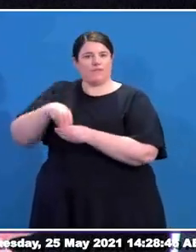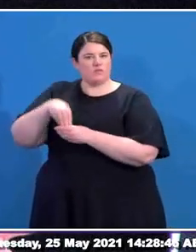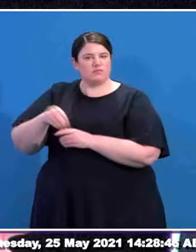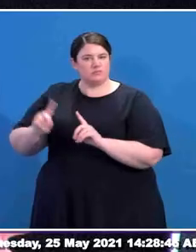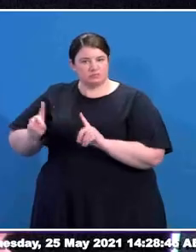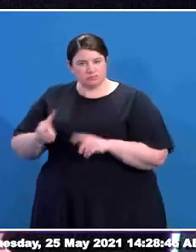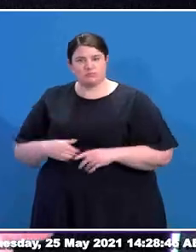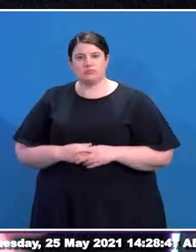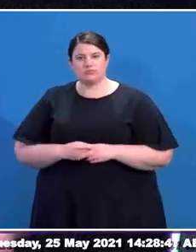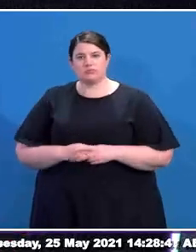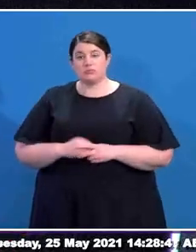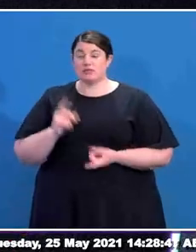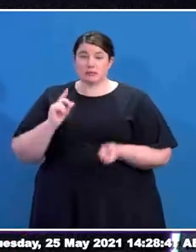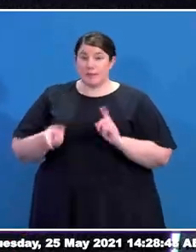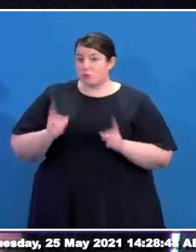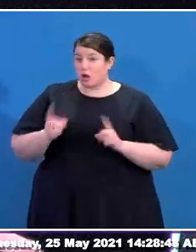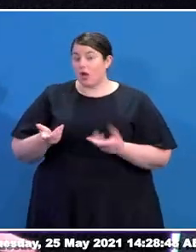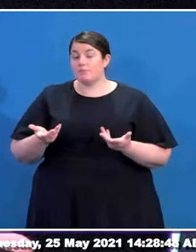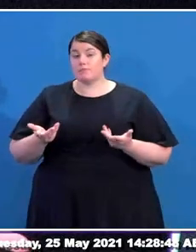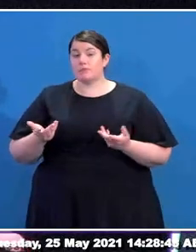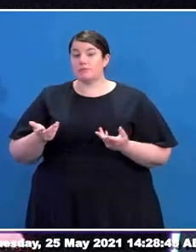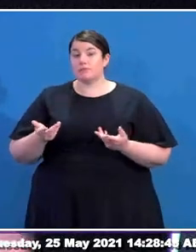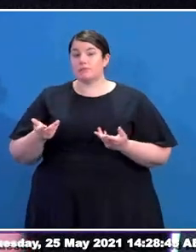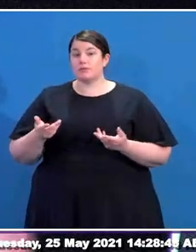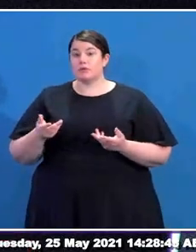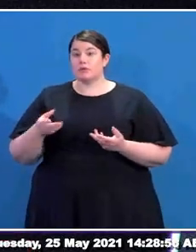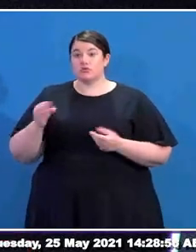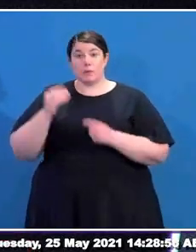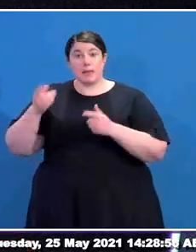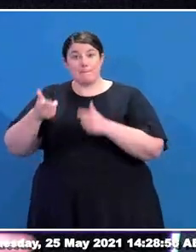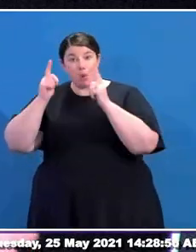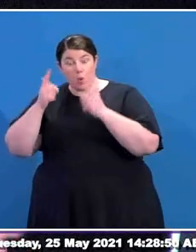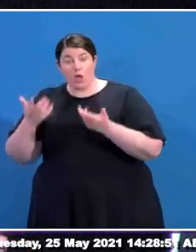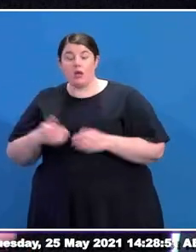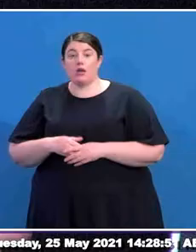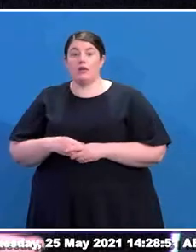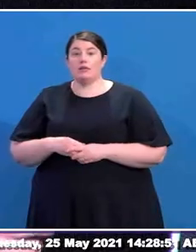This sometimes comes directly from the employer and sometimes via a lawyer.